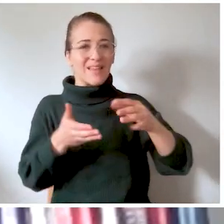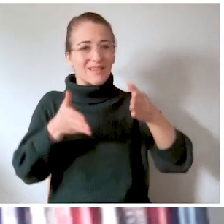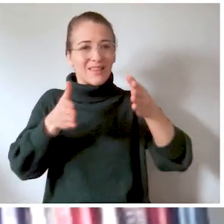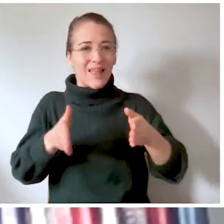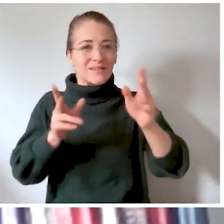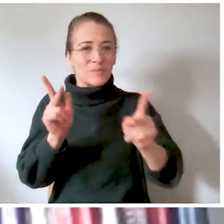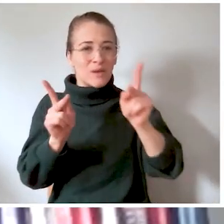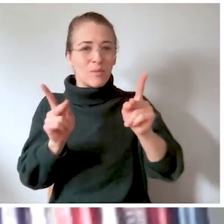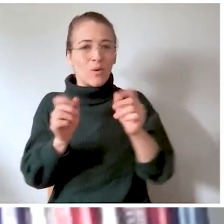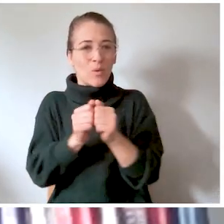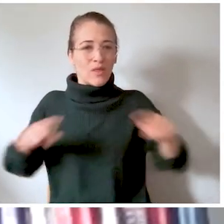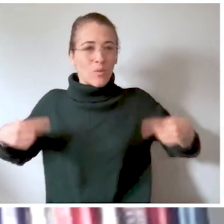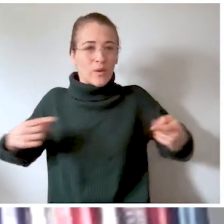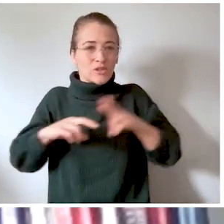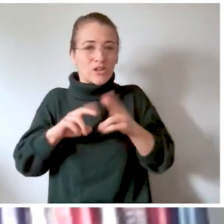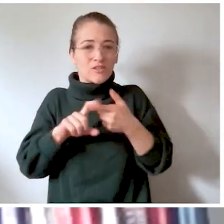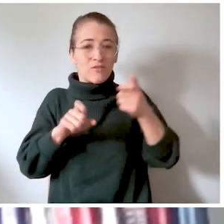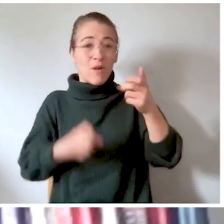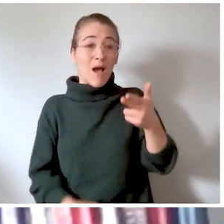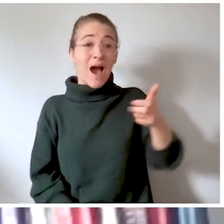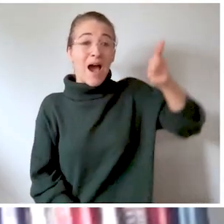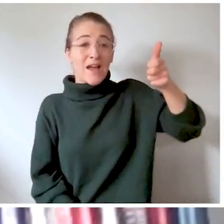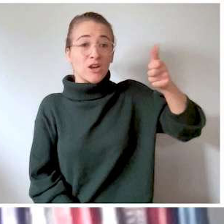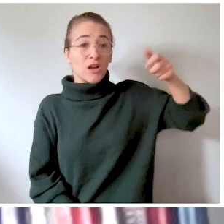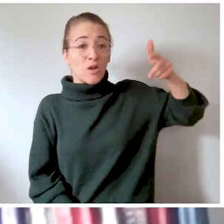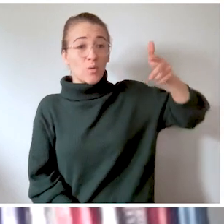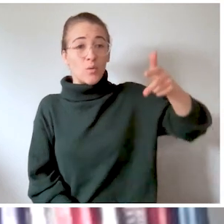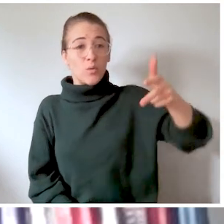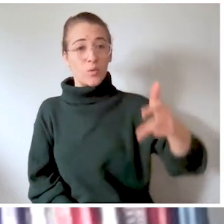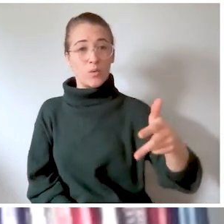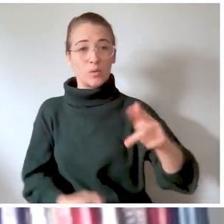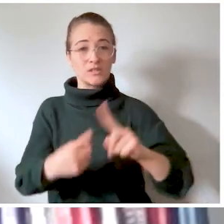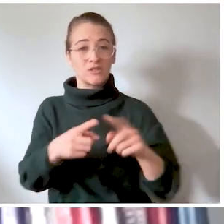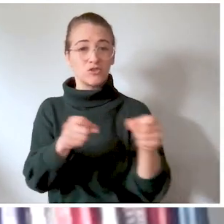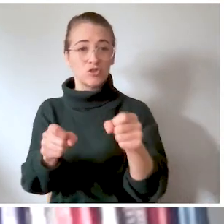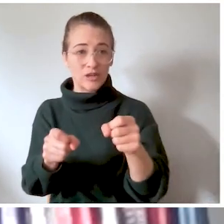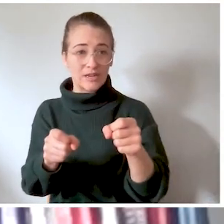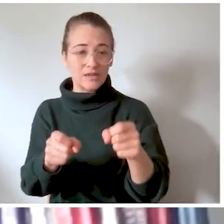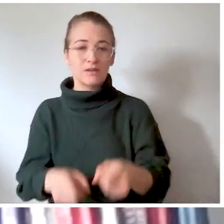in wheelchairs to go from a higher elevated sidewalks to a lower elevated street and vice versa.